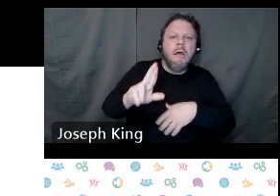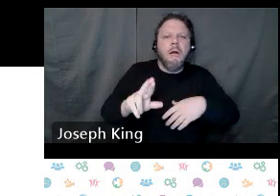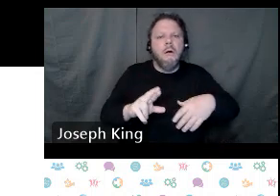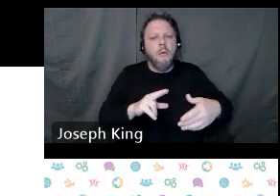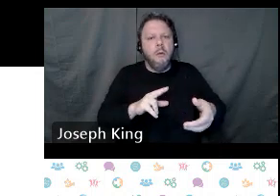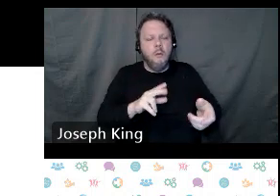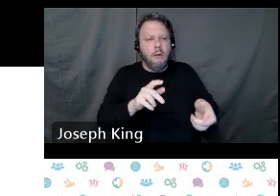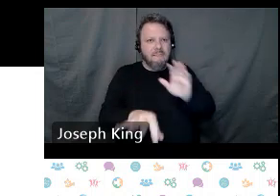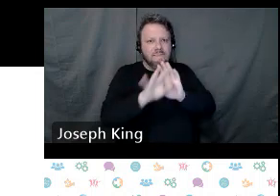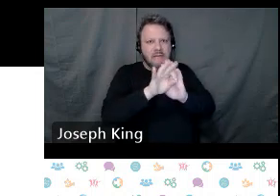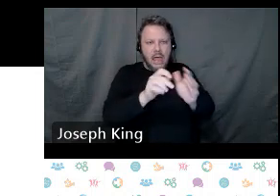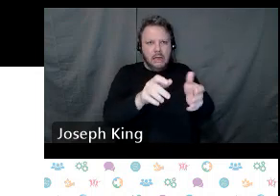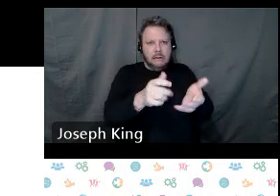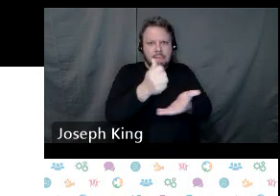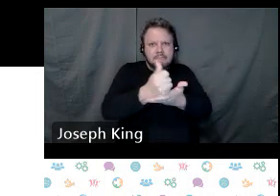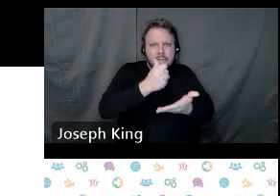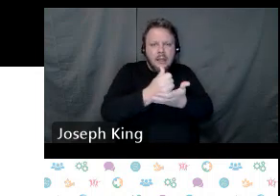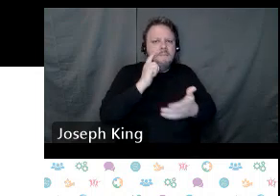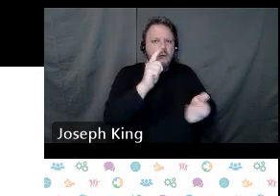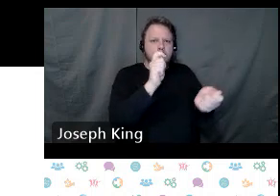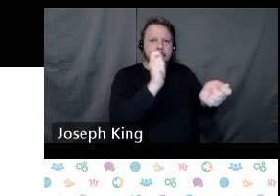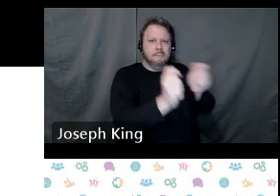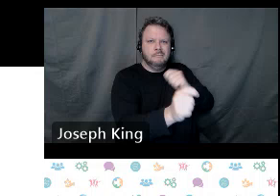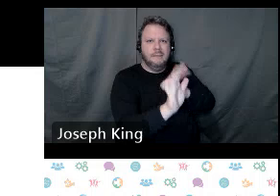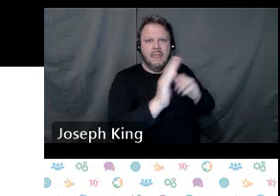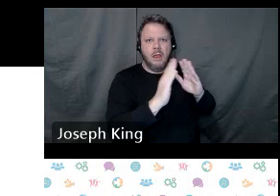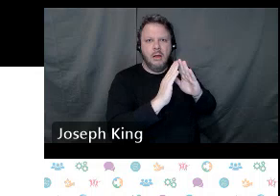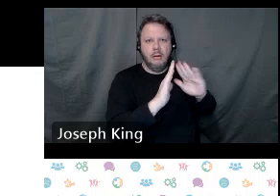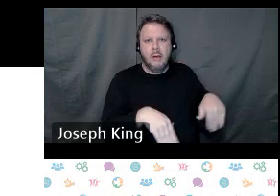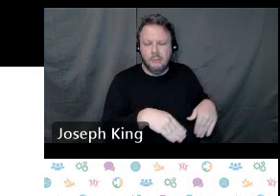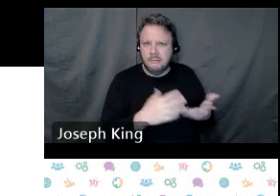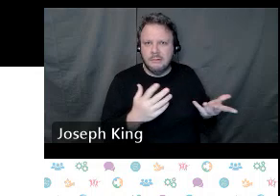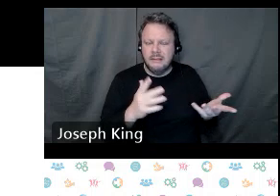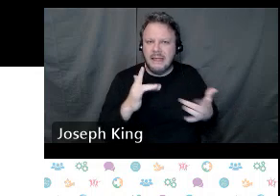for modifications is is is exciting to think about in the future,